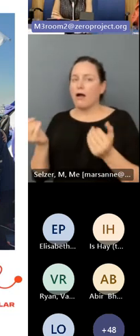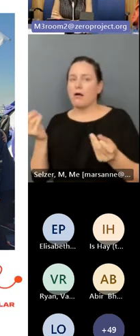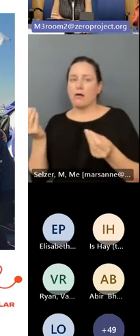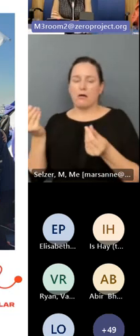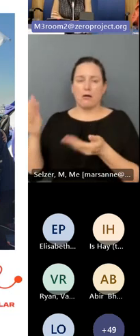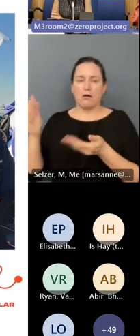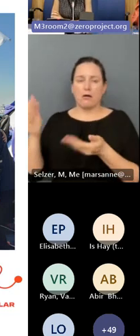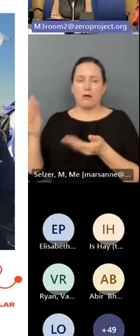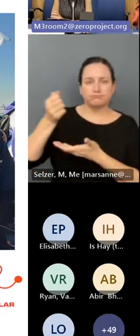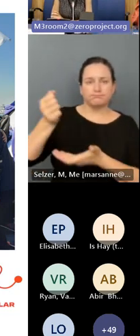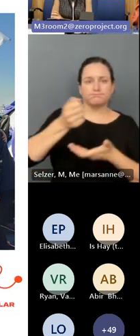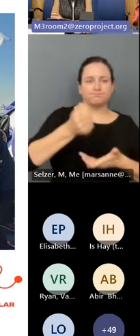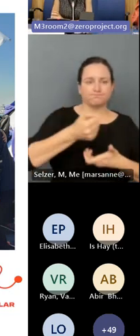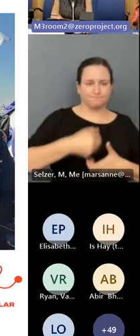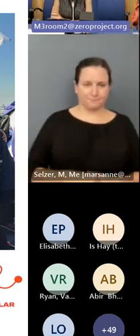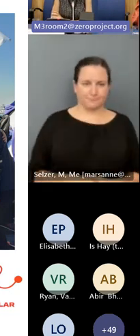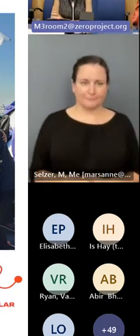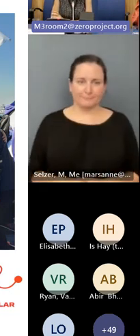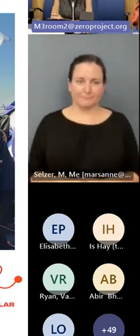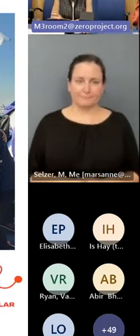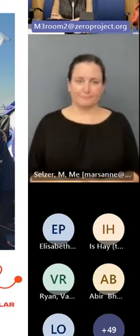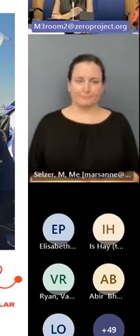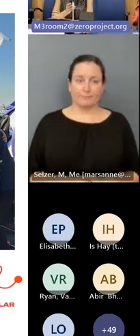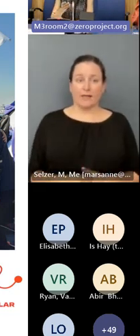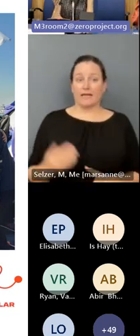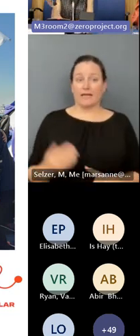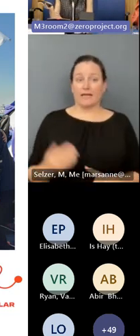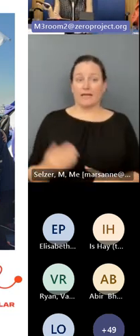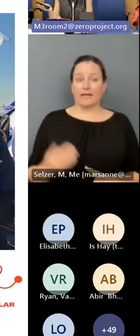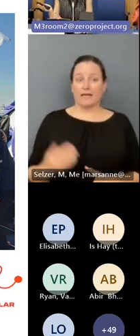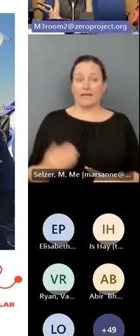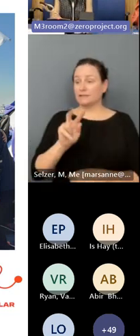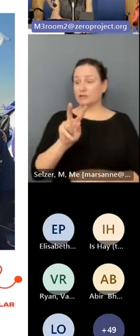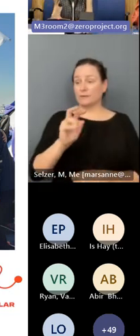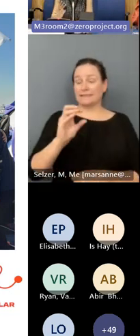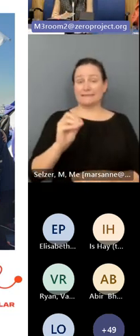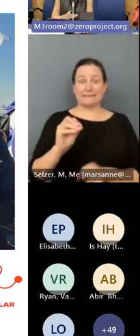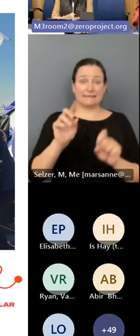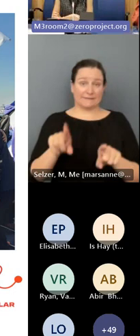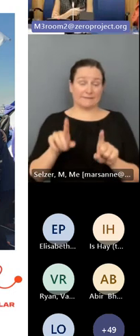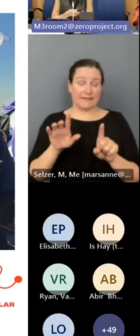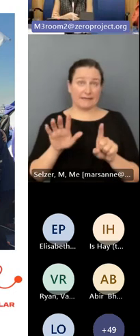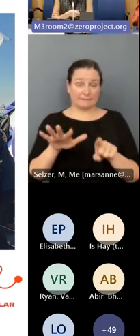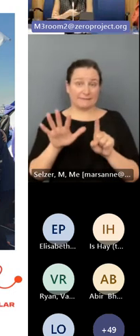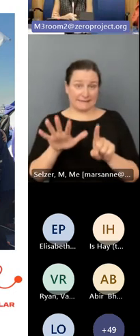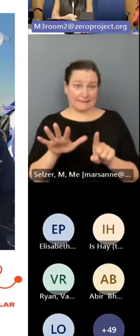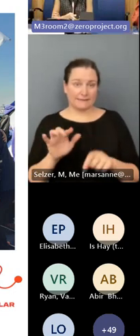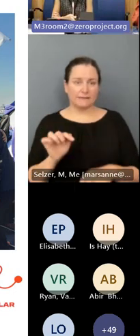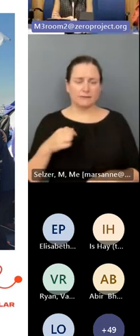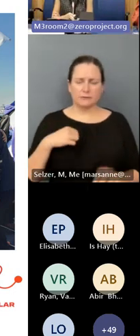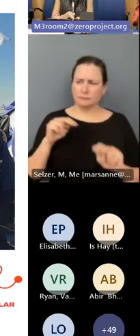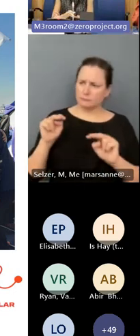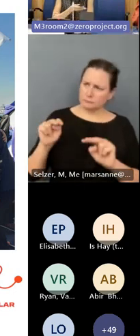with university students in 2015. After getting experience in this area, we use our expertise